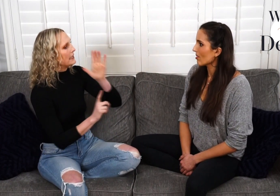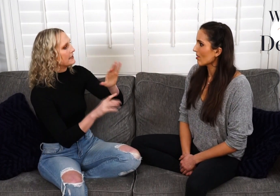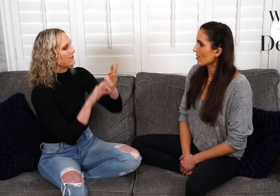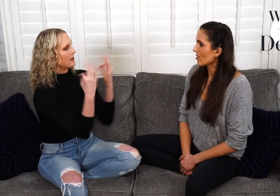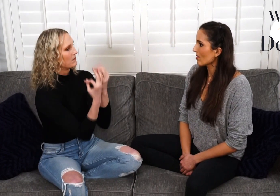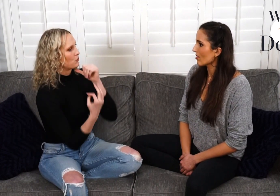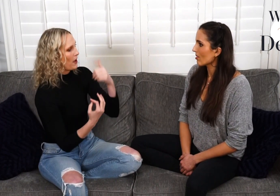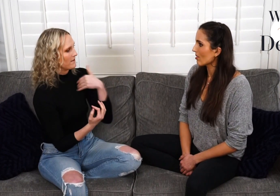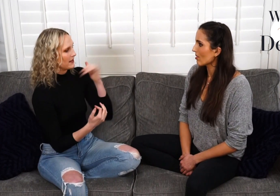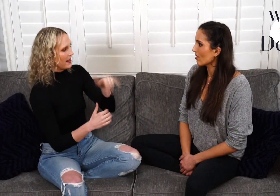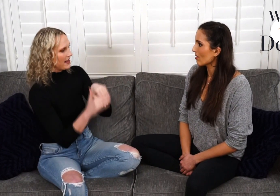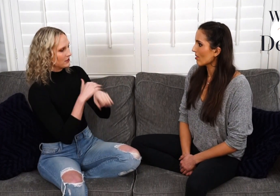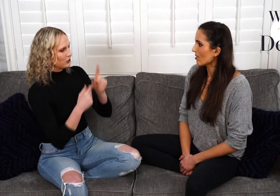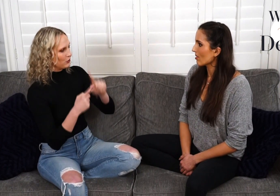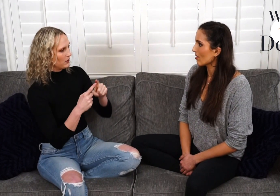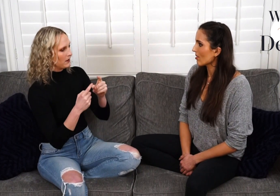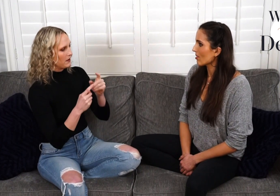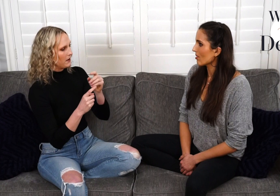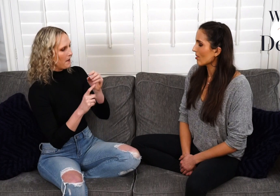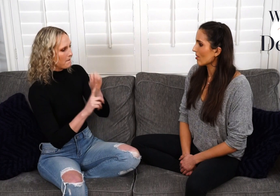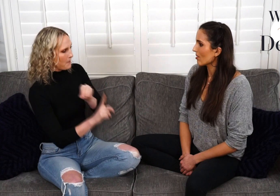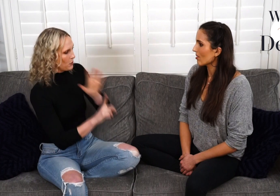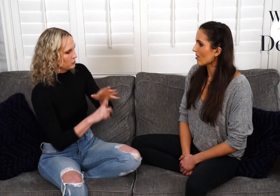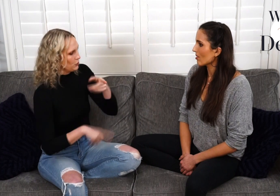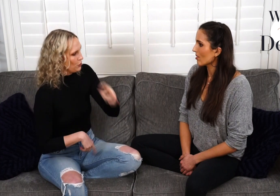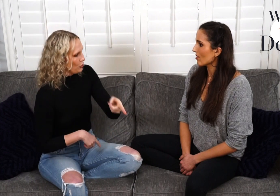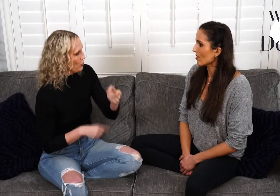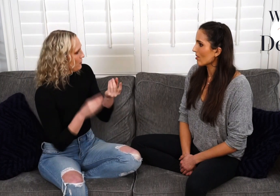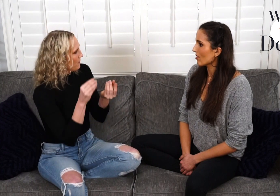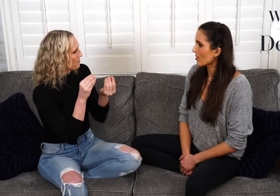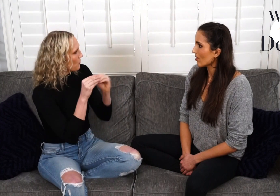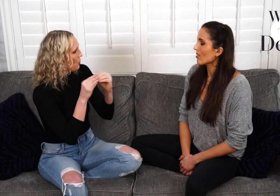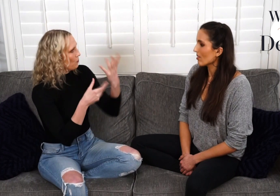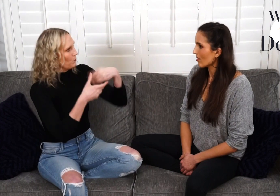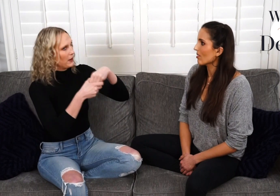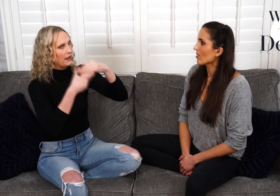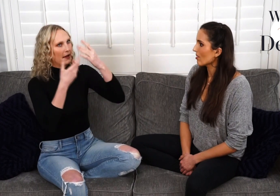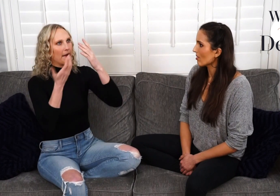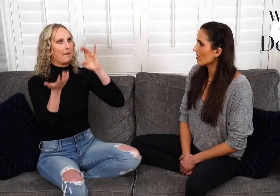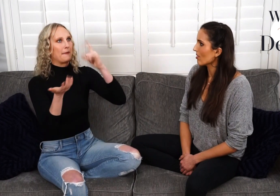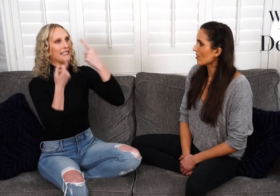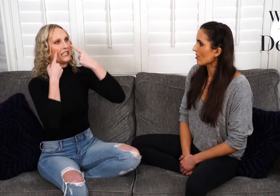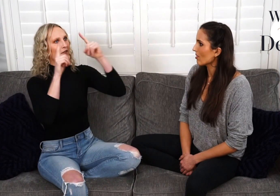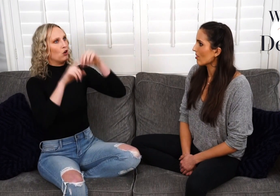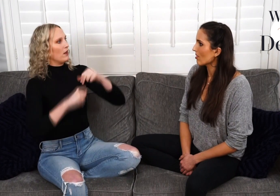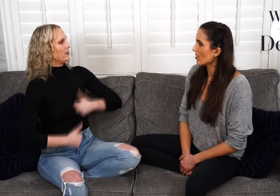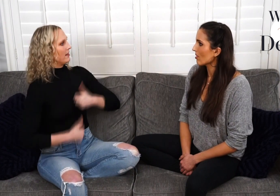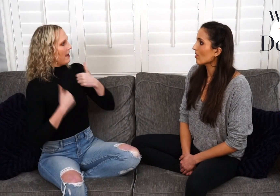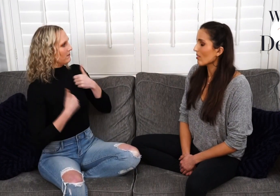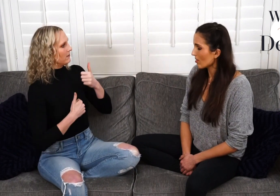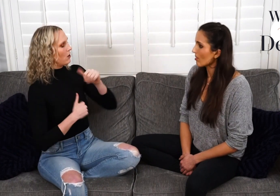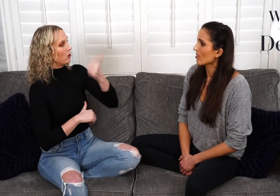family didn't have the ability to expose him more to become successful in life other than